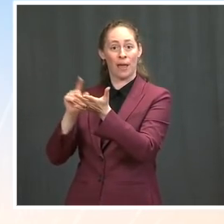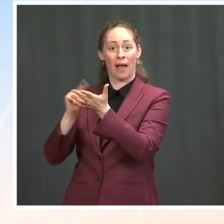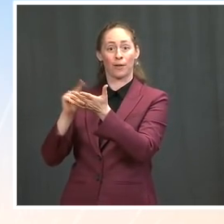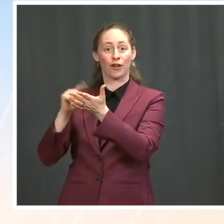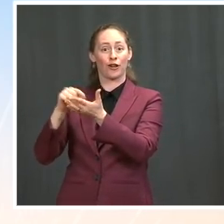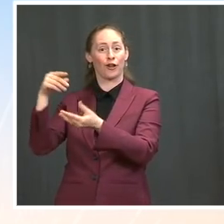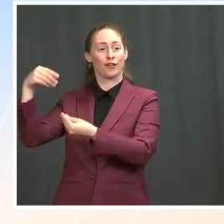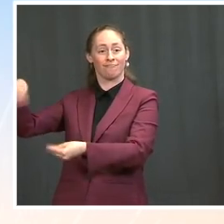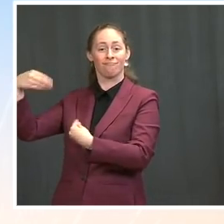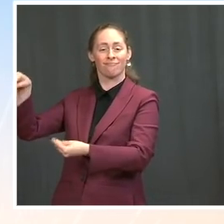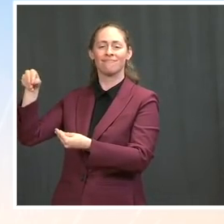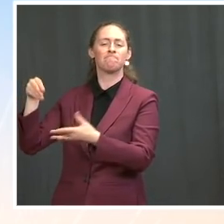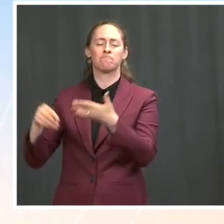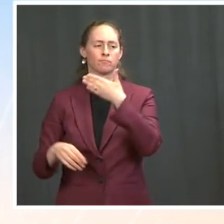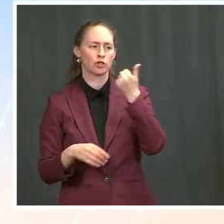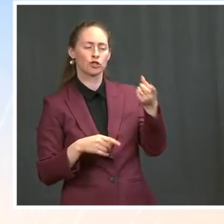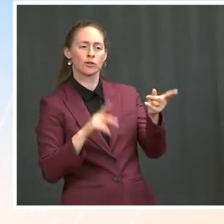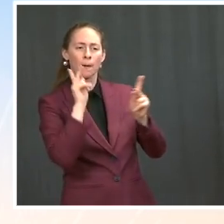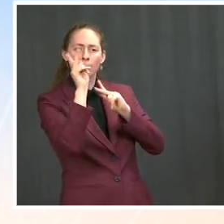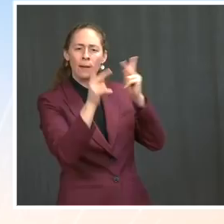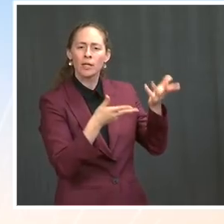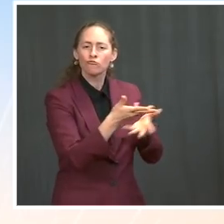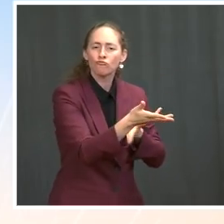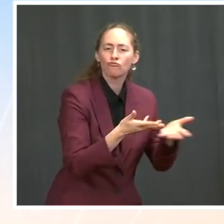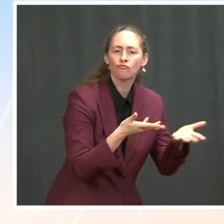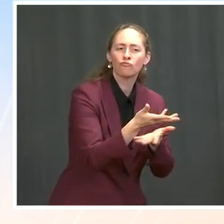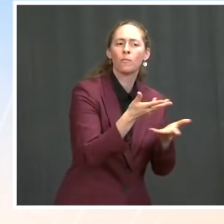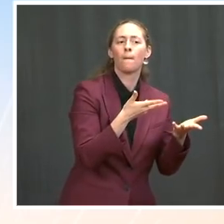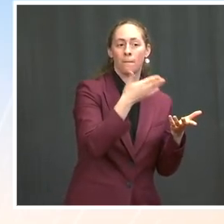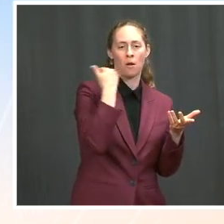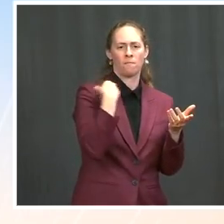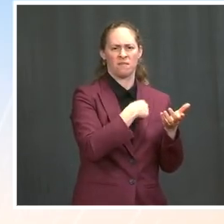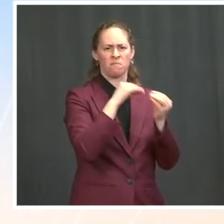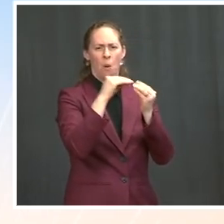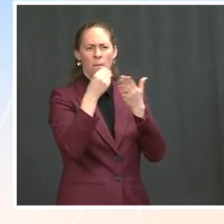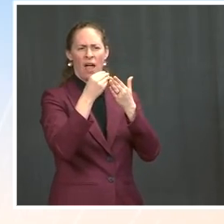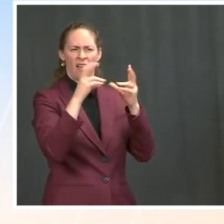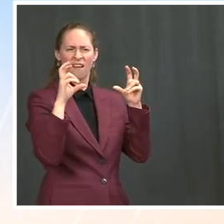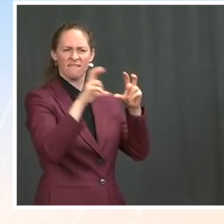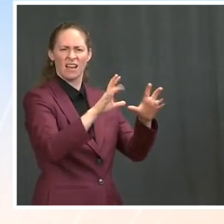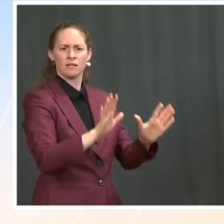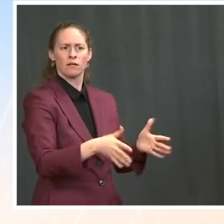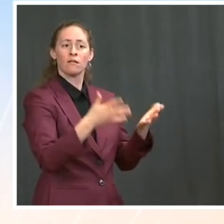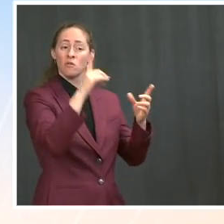We've also continued to make it as accessible as humanly possible. That's something we can do from the federal government.